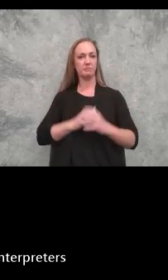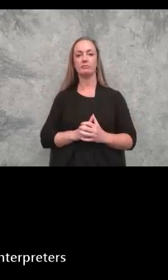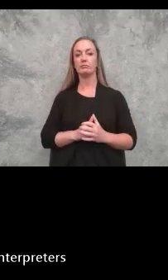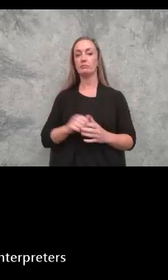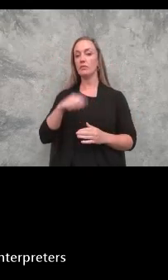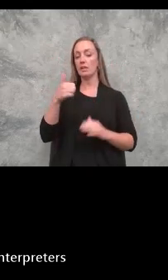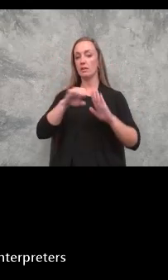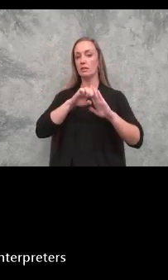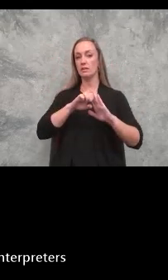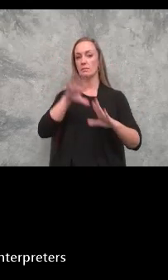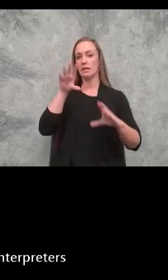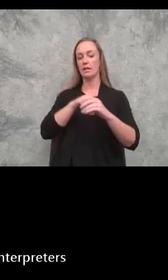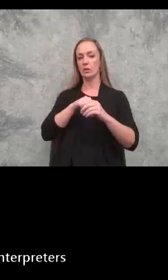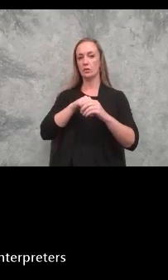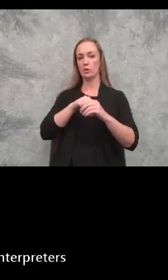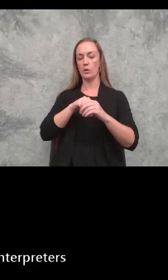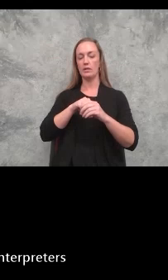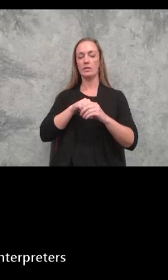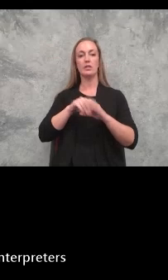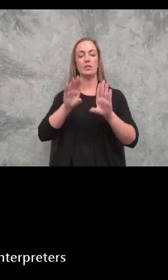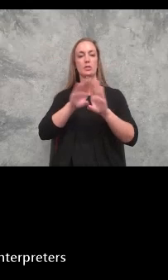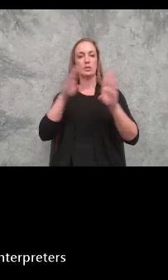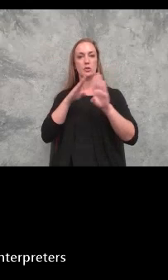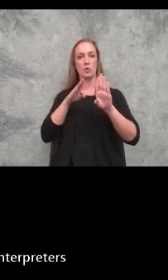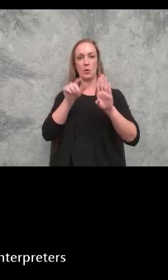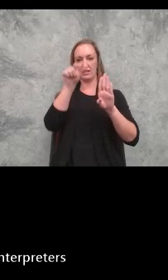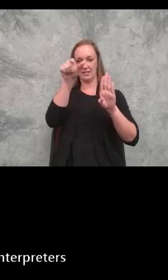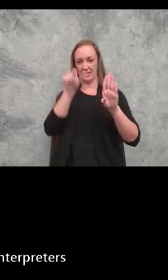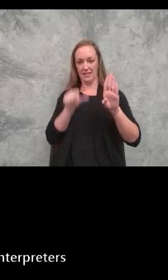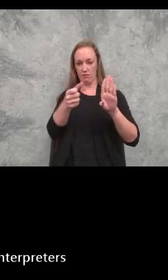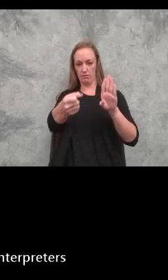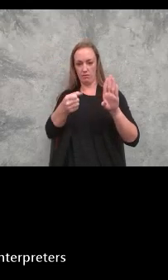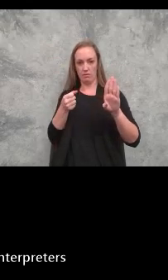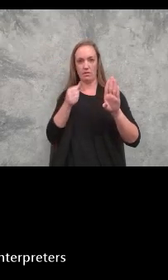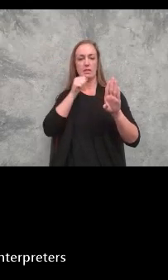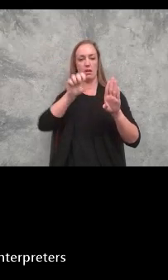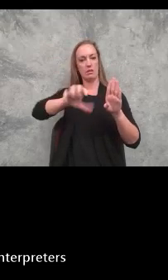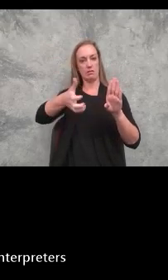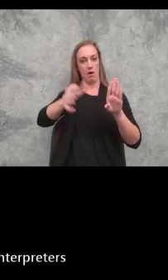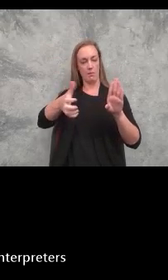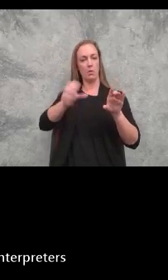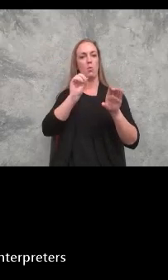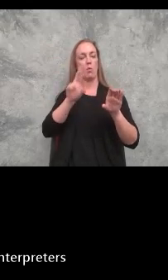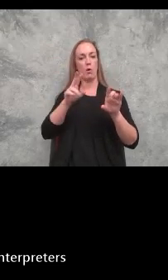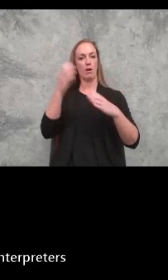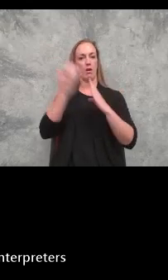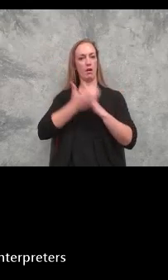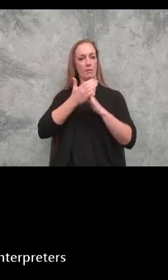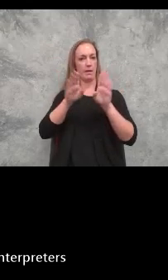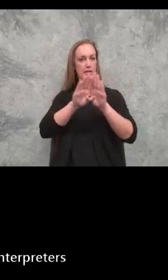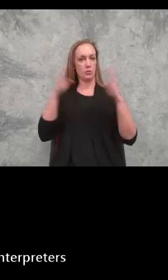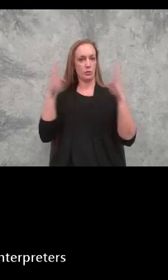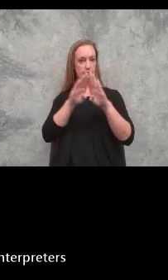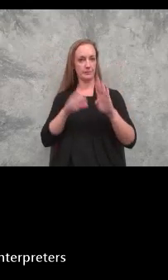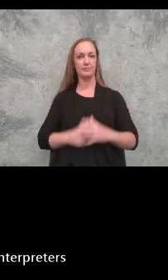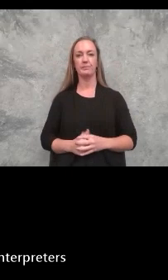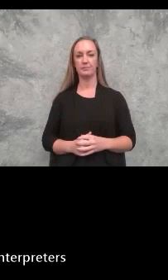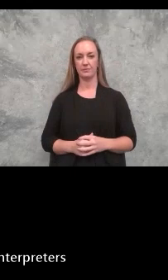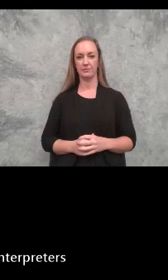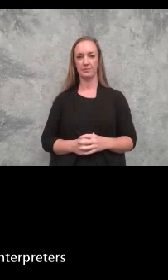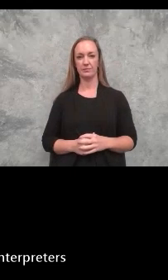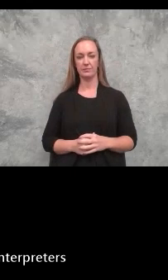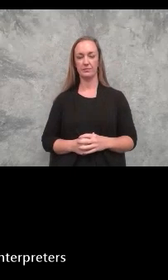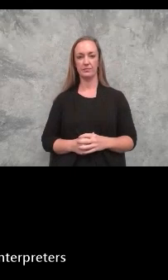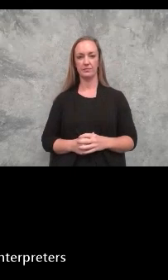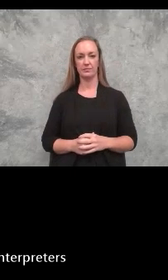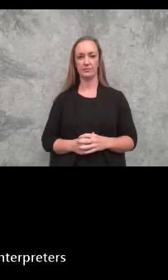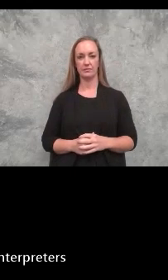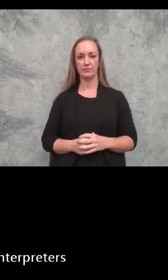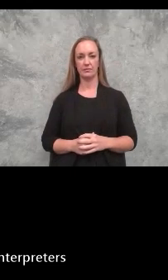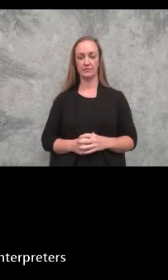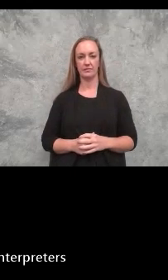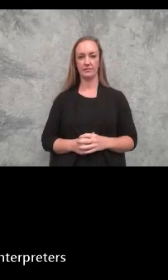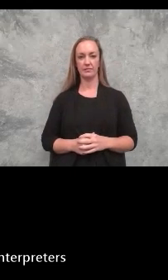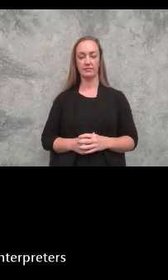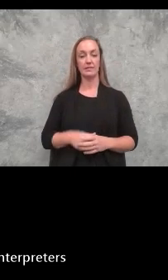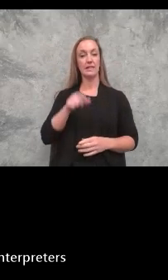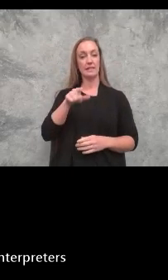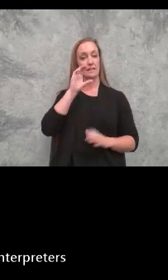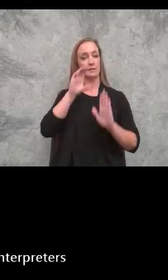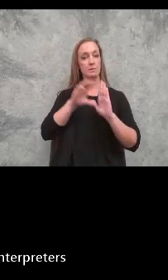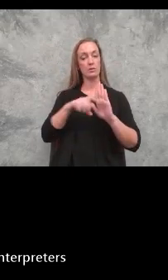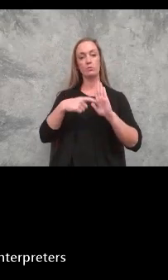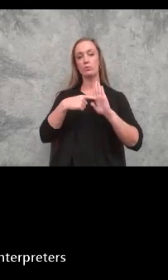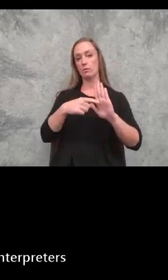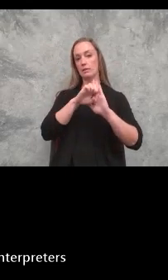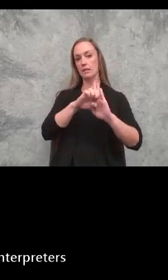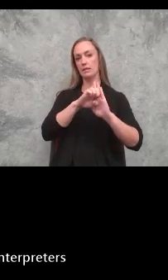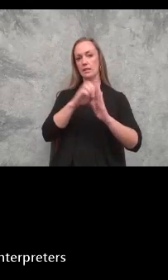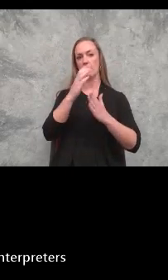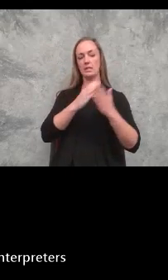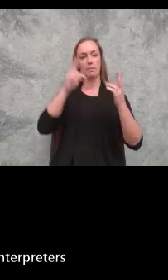lever rather than a door knob and automatic doors. This image shows an example of some misconceptions